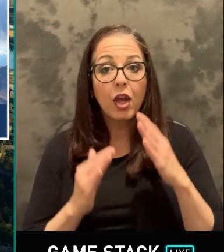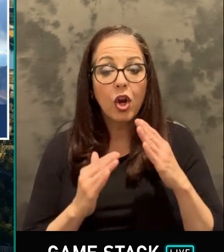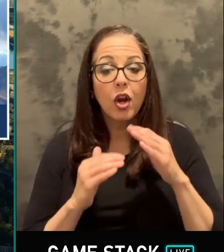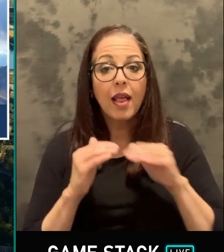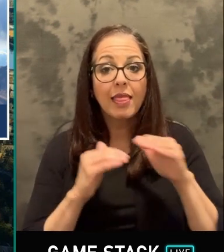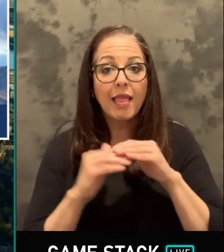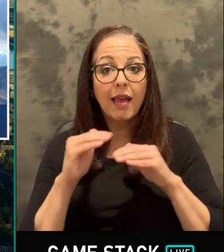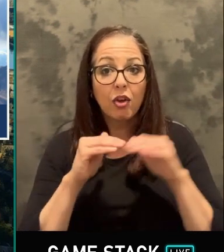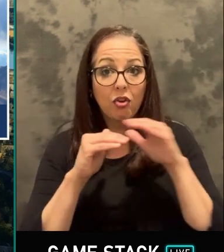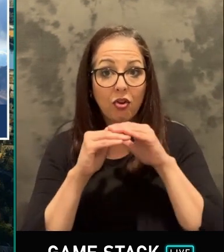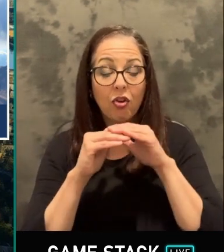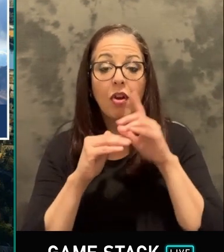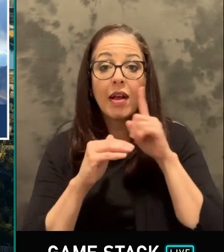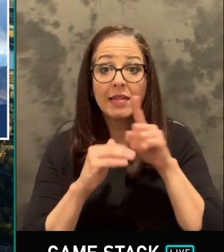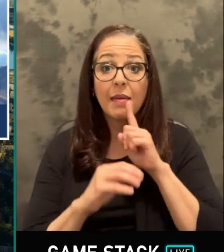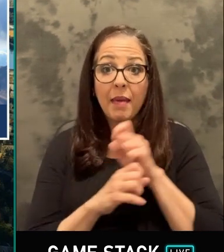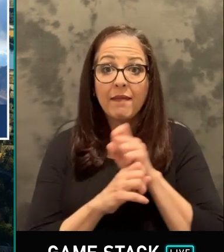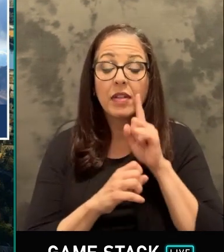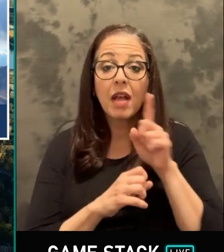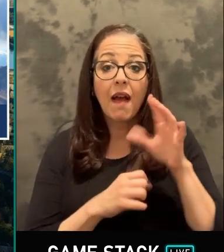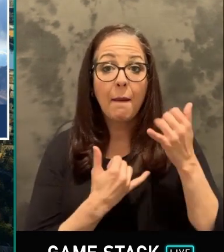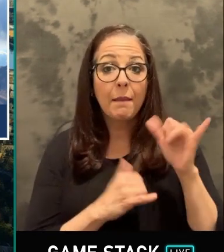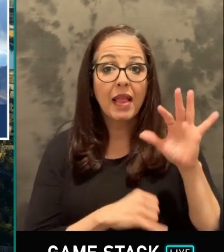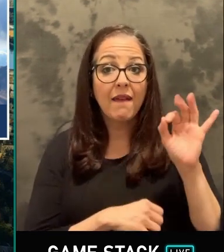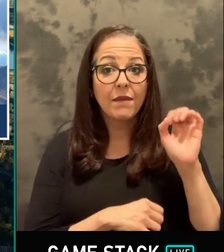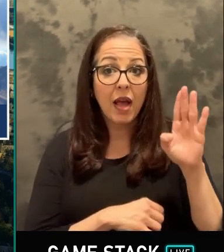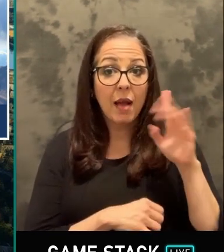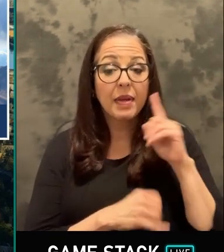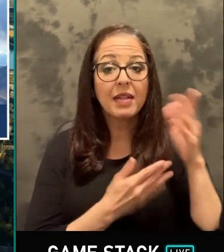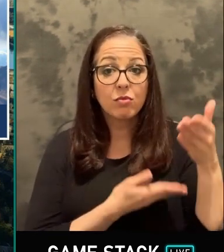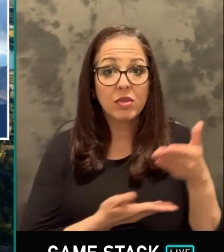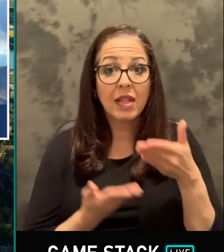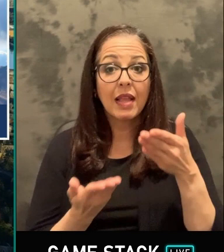as you Playfab was delivering and fully filled all these needs,